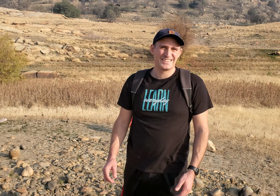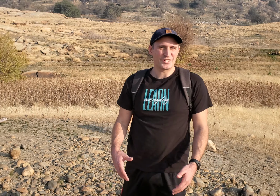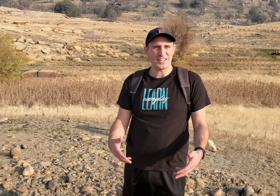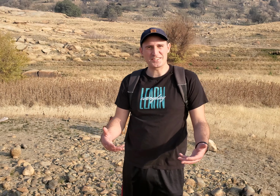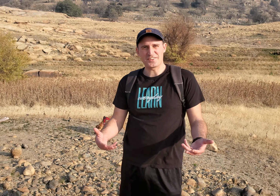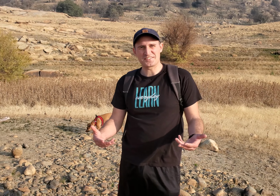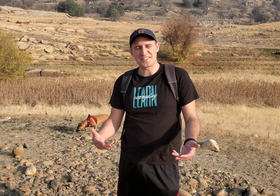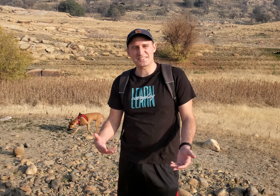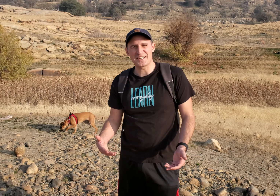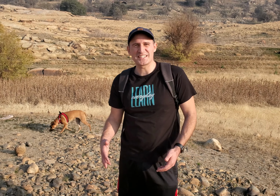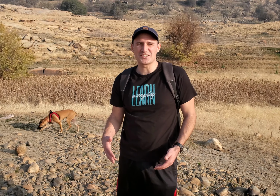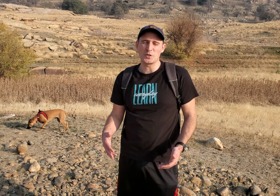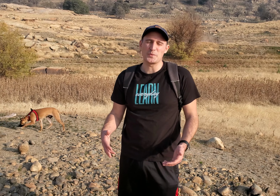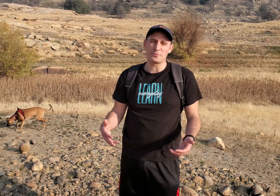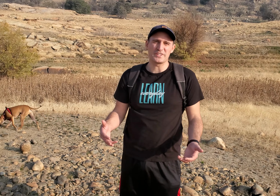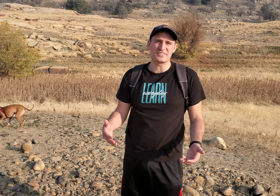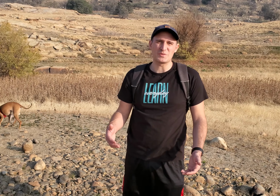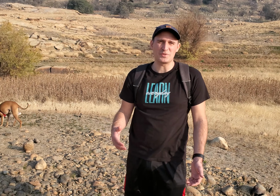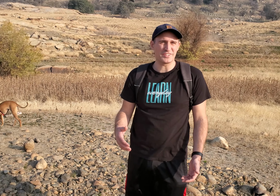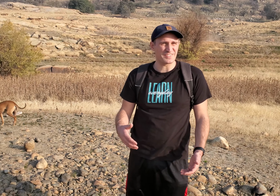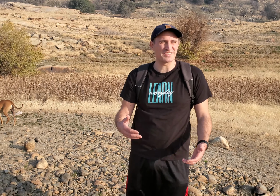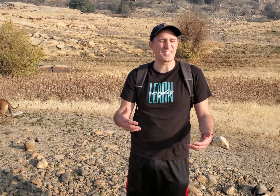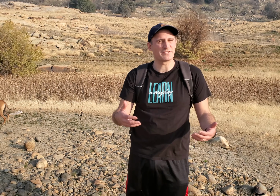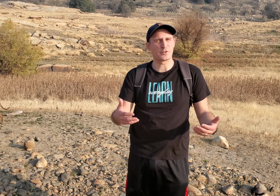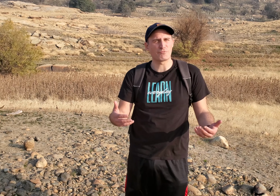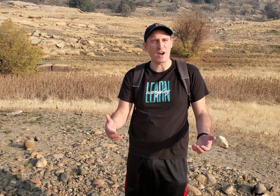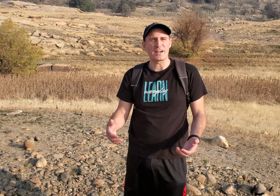Okay, so this next sign is going to be really simple it's a sign for rock